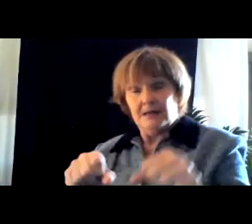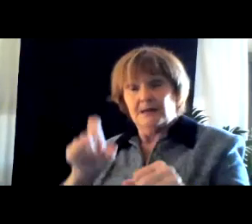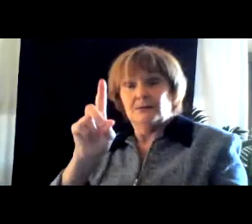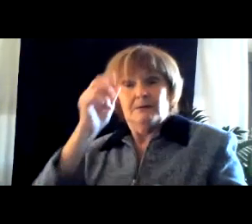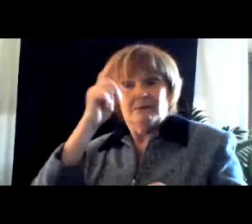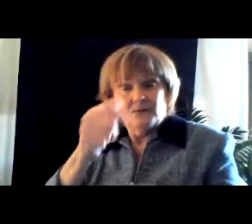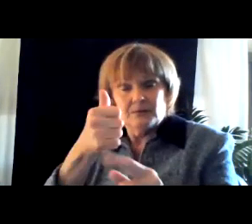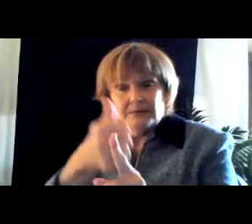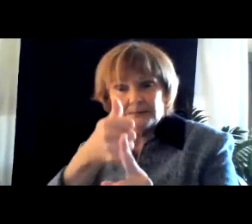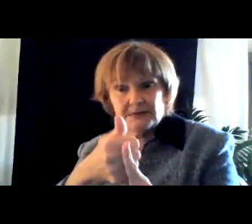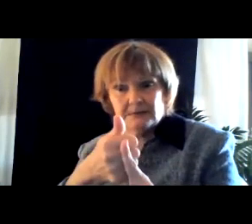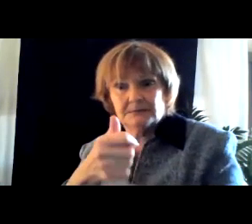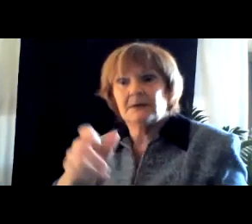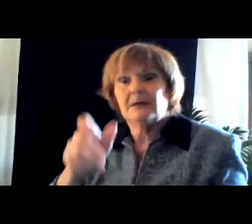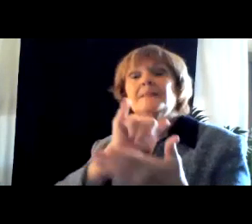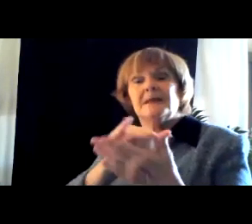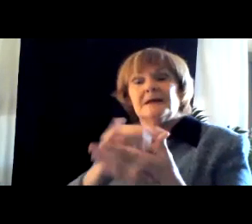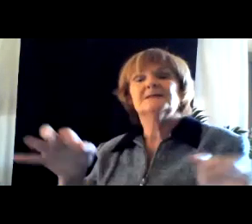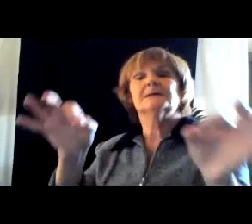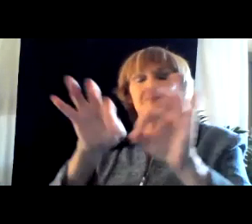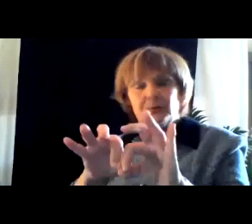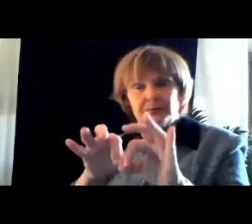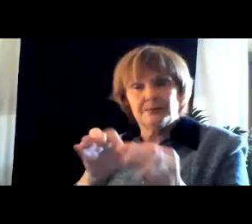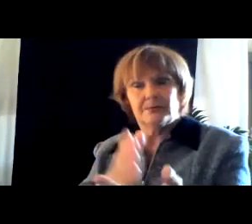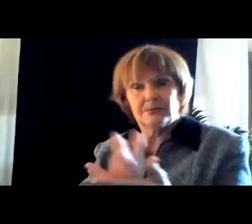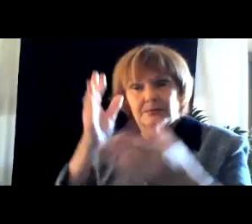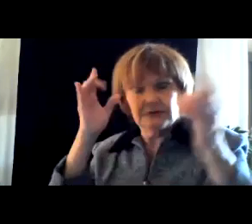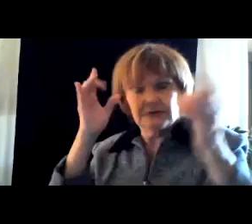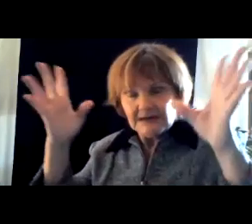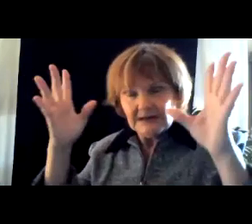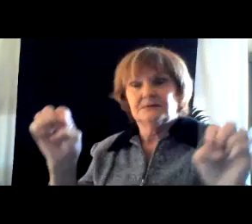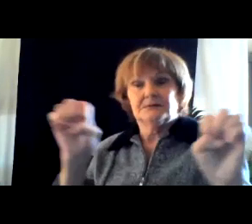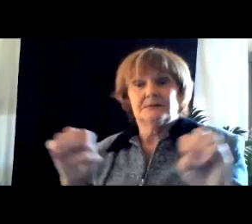And that's all throughout disasters and emergencies. And that's really that second principle of disability justice